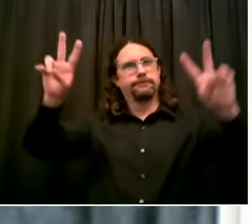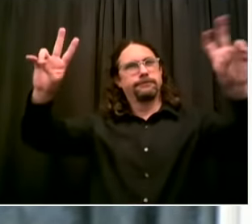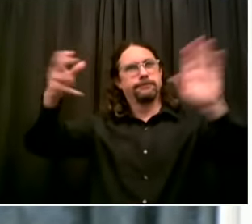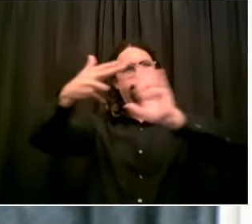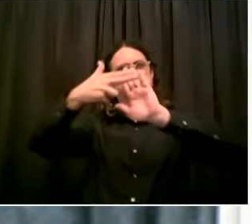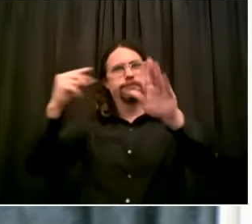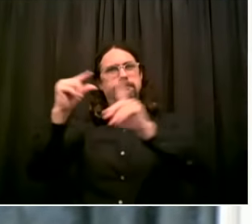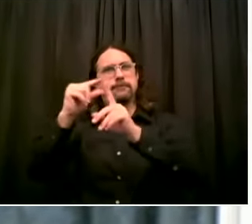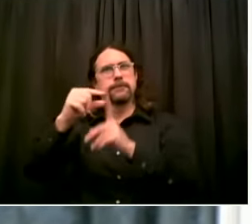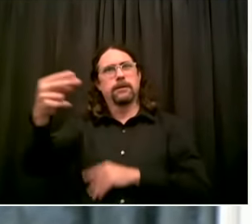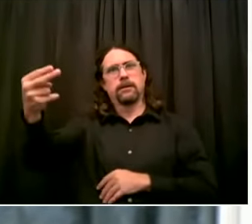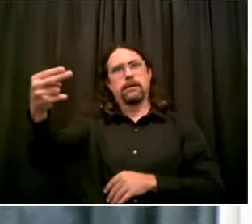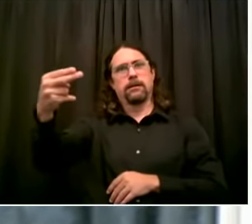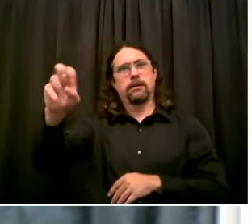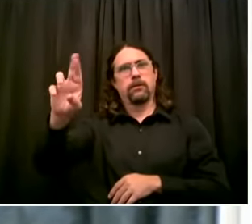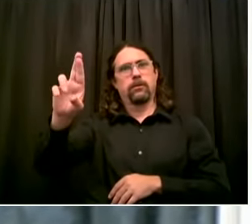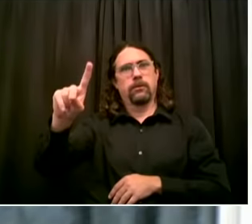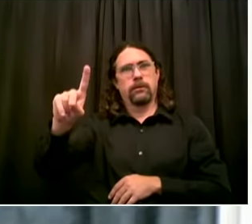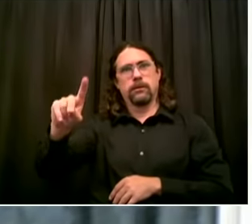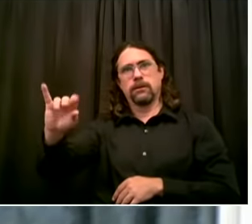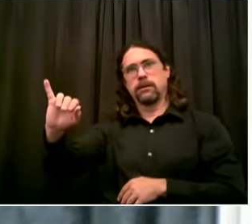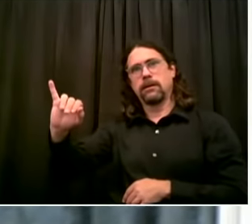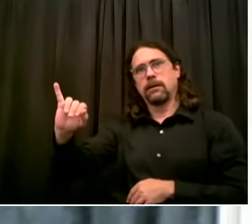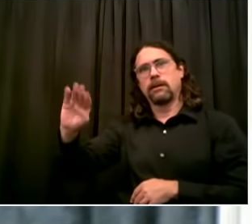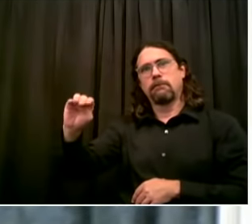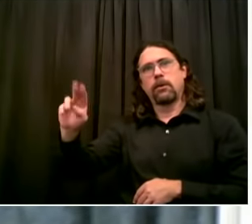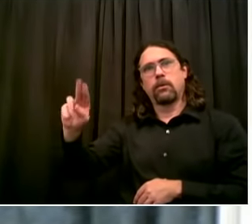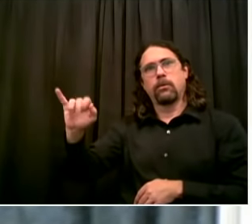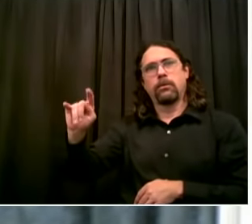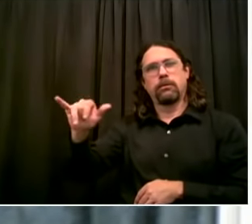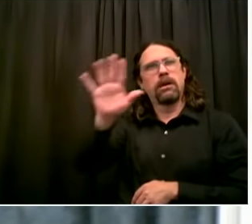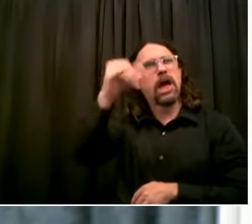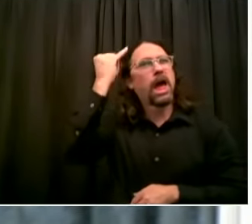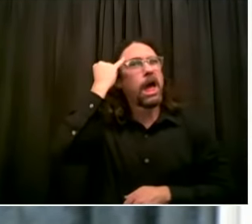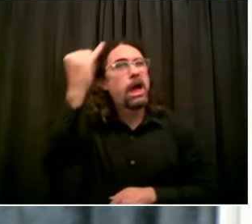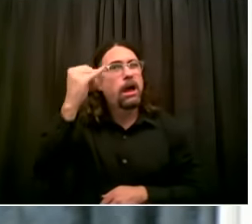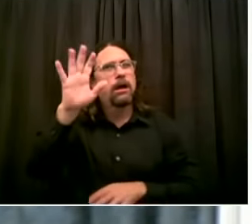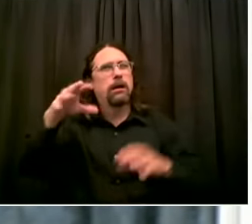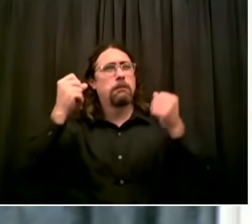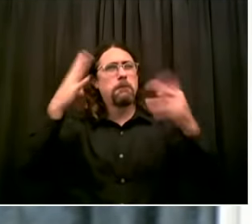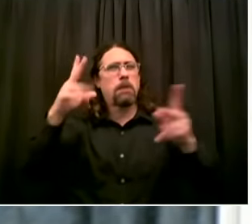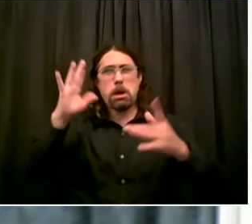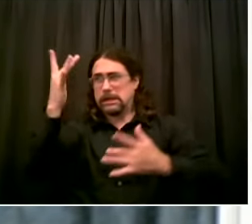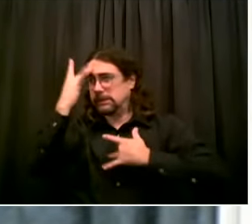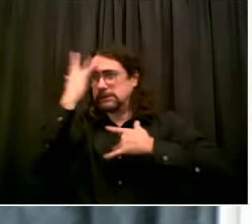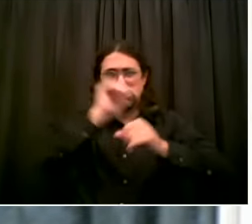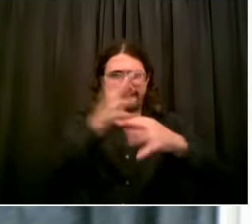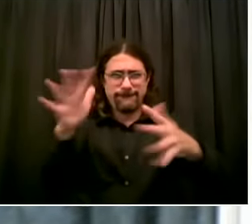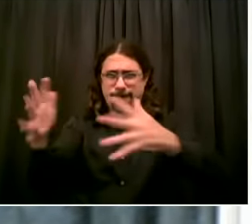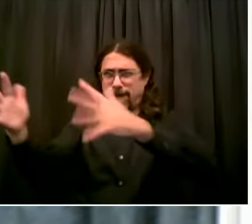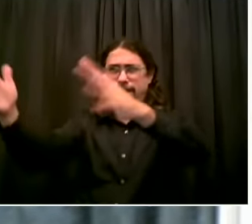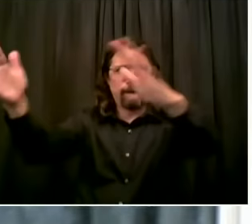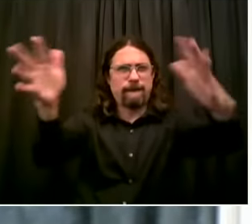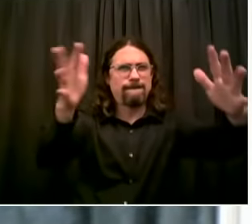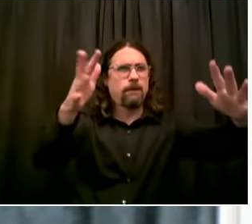SCHOOLS IF A STUDENT OR STAFF MEMBER IS NFCOIRMED WITH COVID-19, FOLLOWING ALL OF